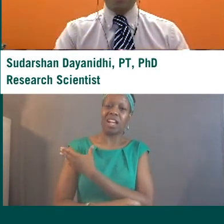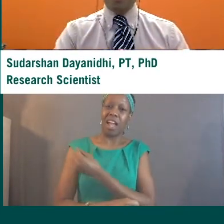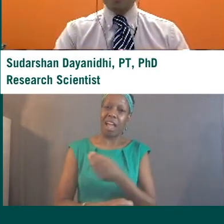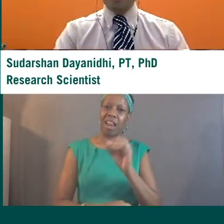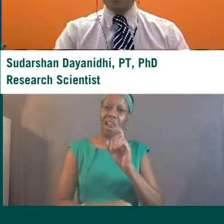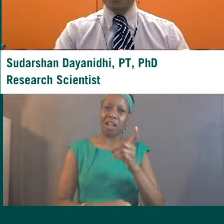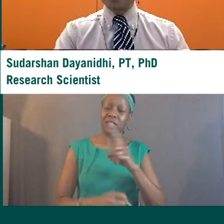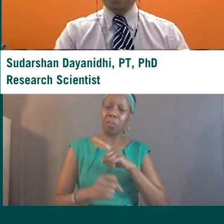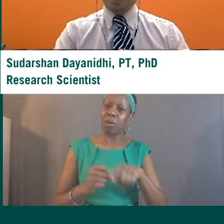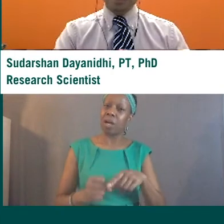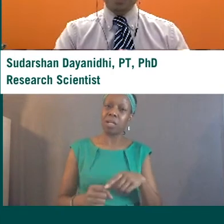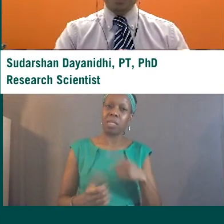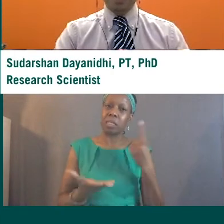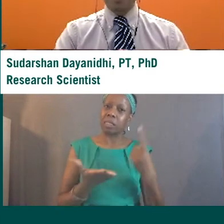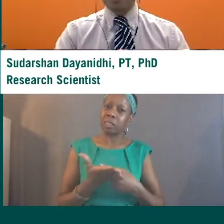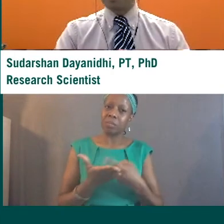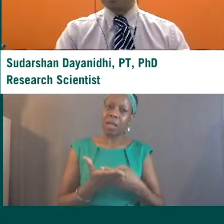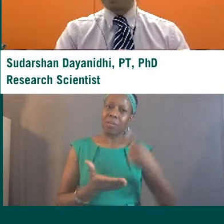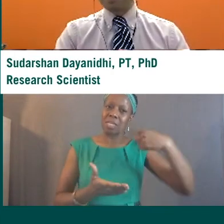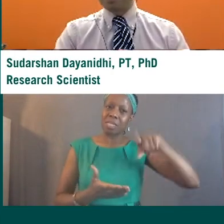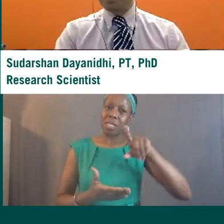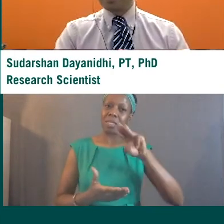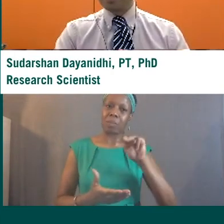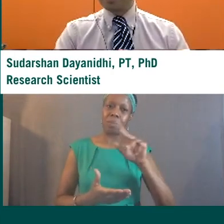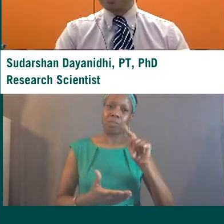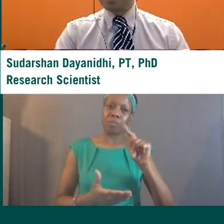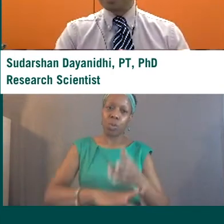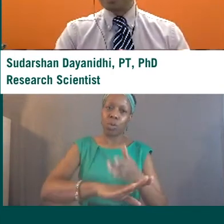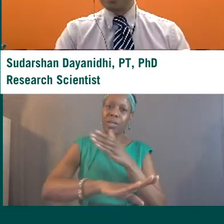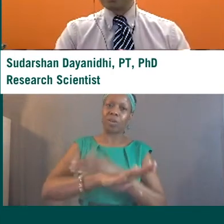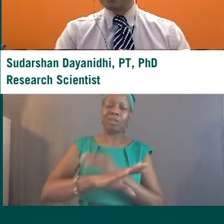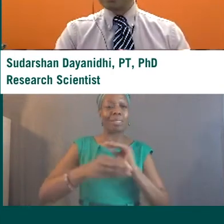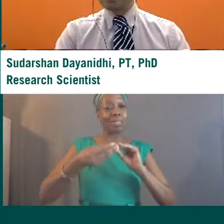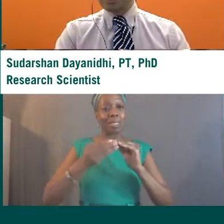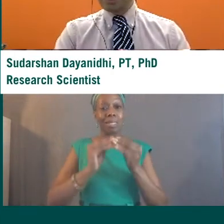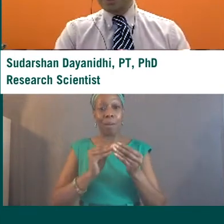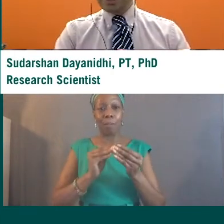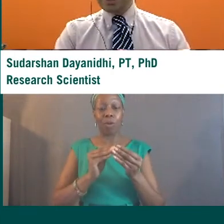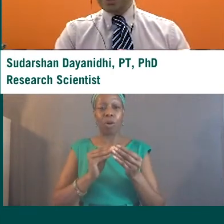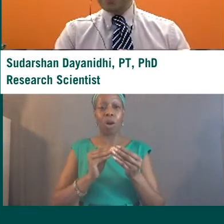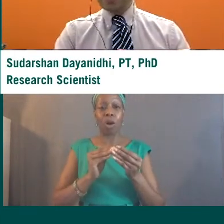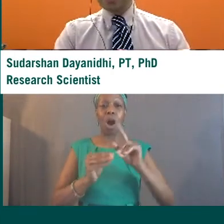Your muscles are strong. You can do whatever you able to do earlier. So, that process